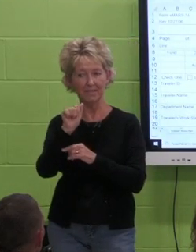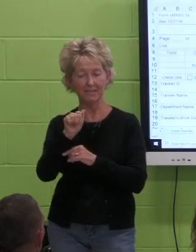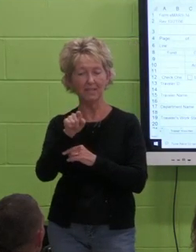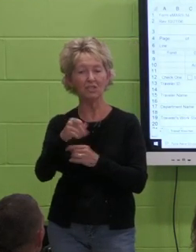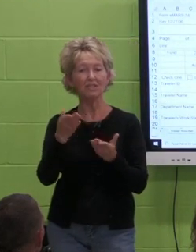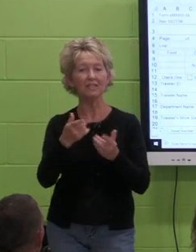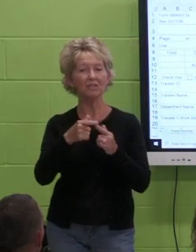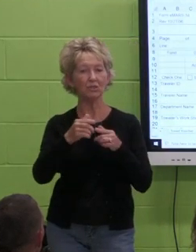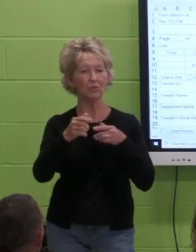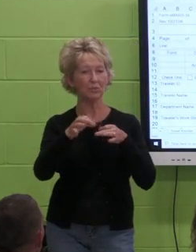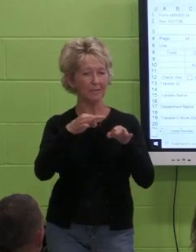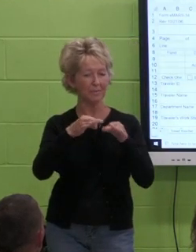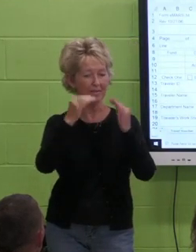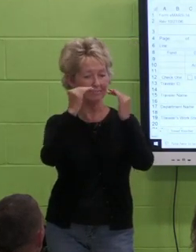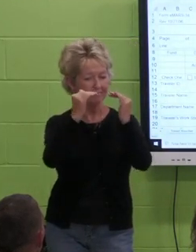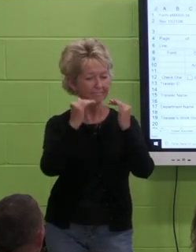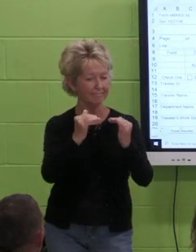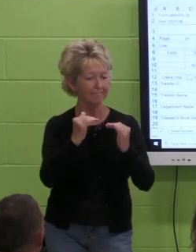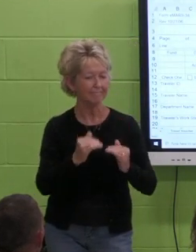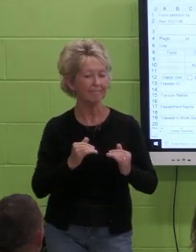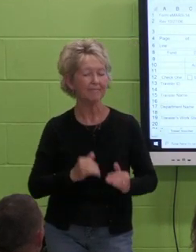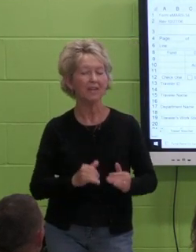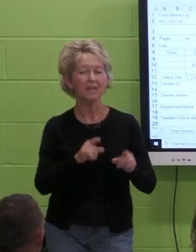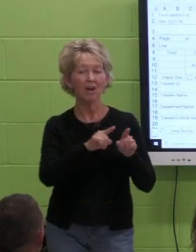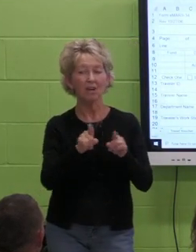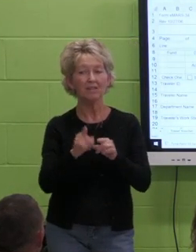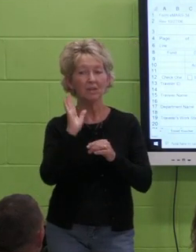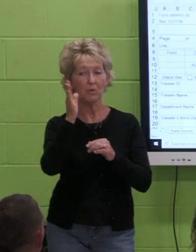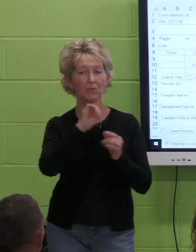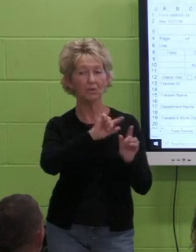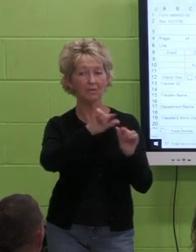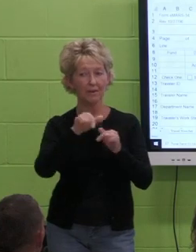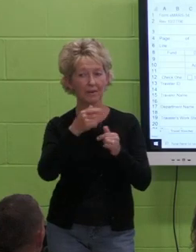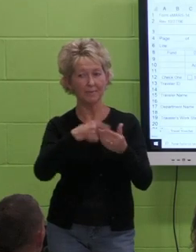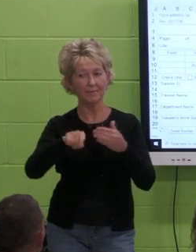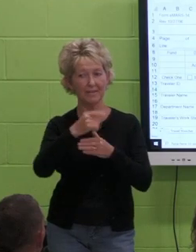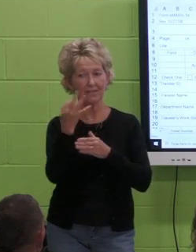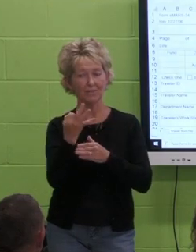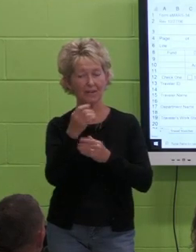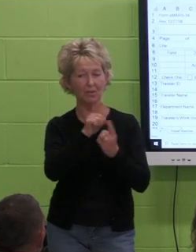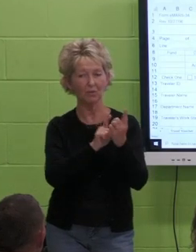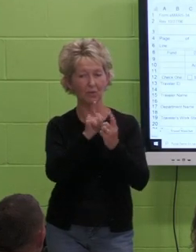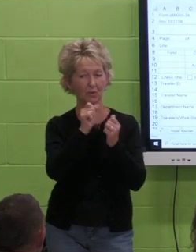walk you through and she can also be here next Friday to do some one-on-one work with anyone one